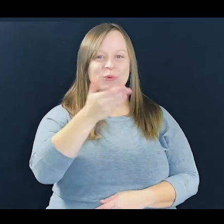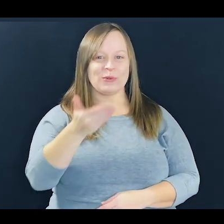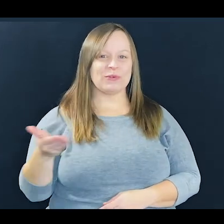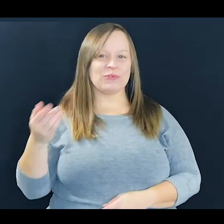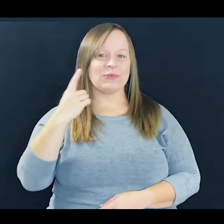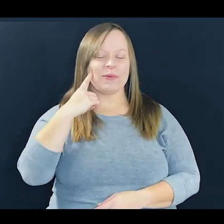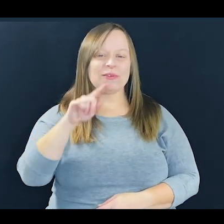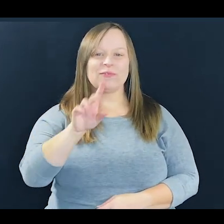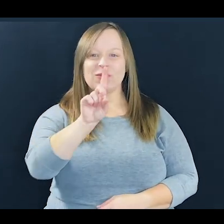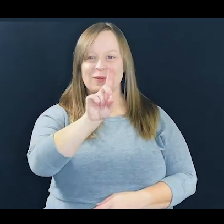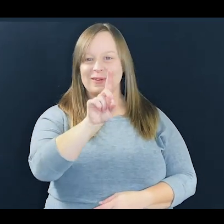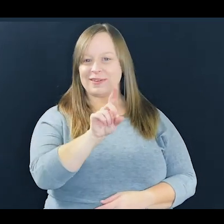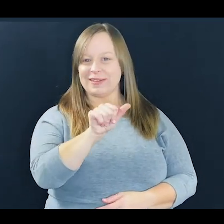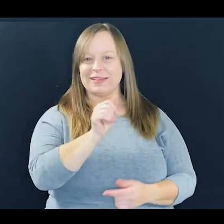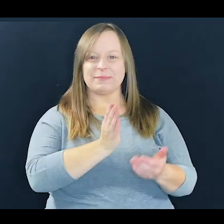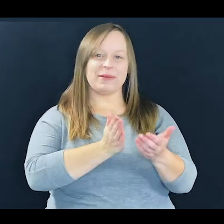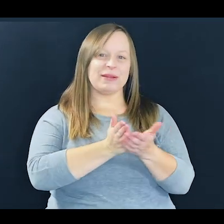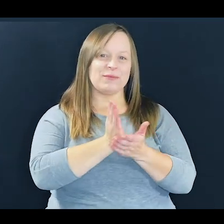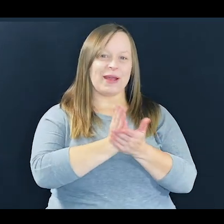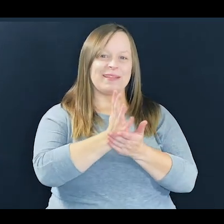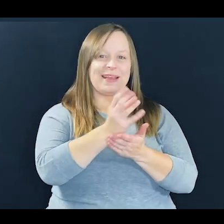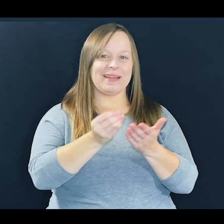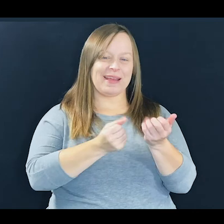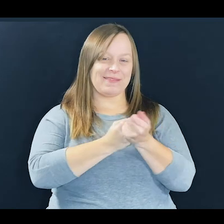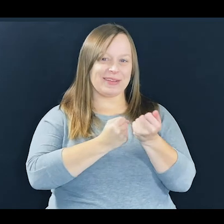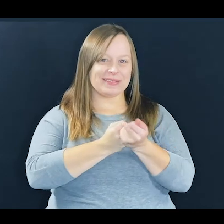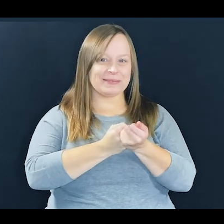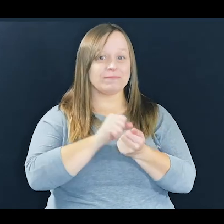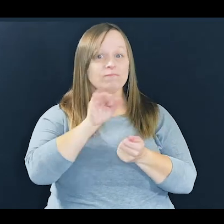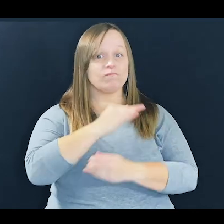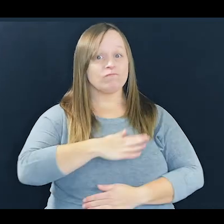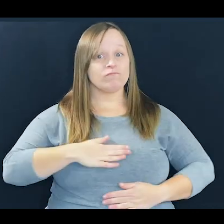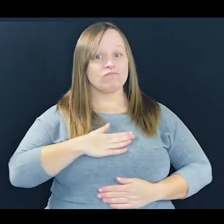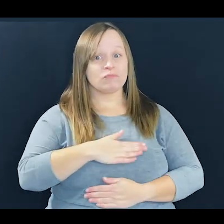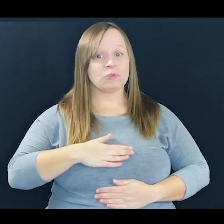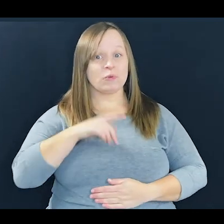Rights New York, your source for disability rights and advocacy.